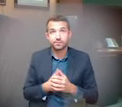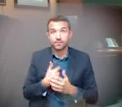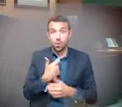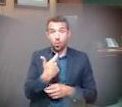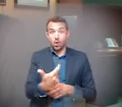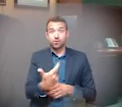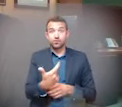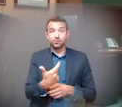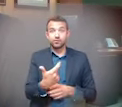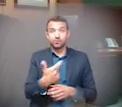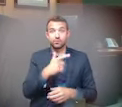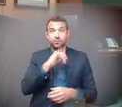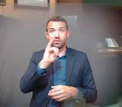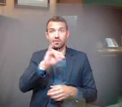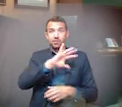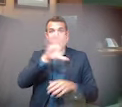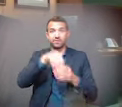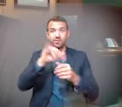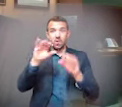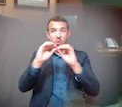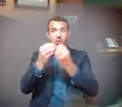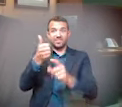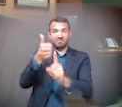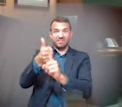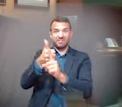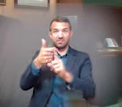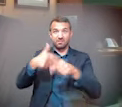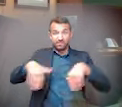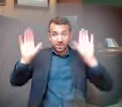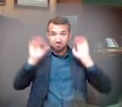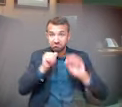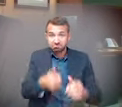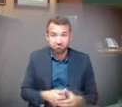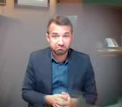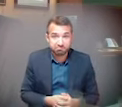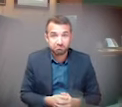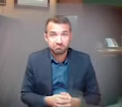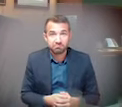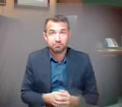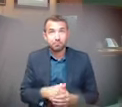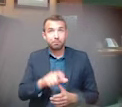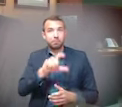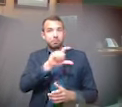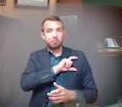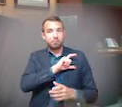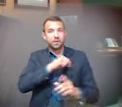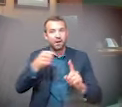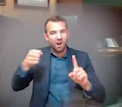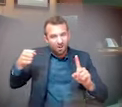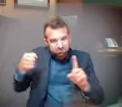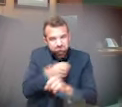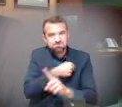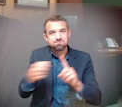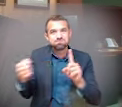a part of disability organizations to not run away from this issue of police brutality as being an issue that